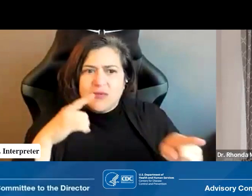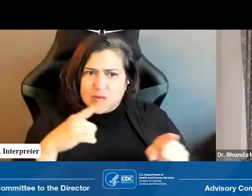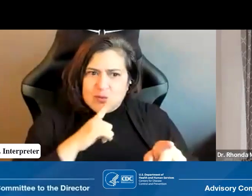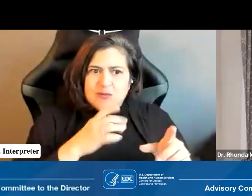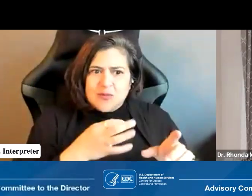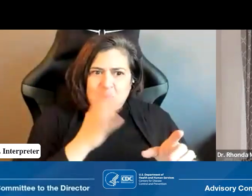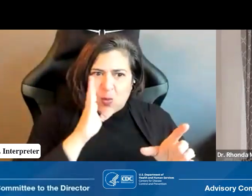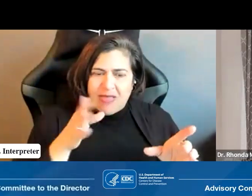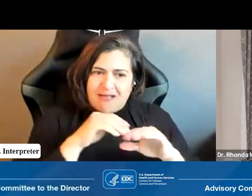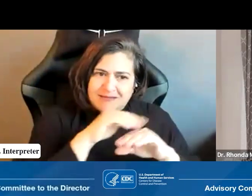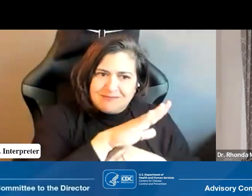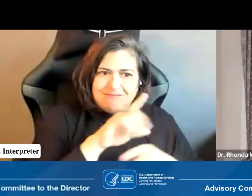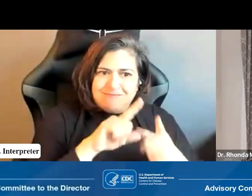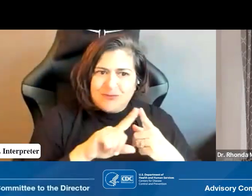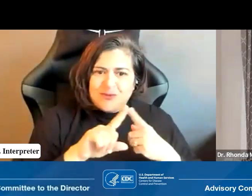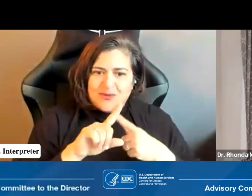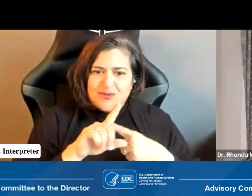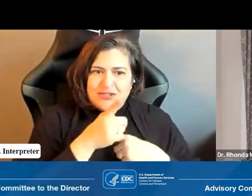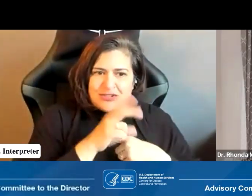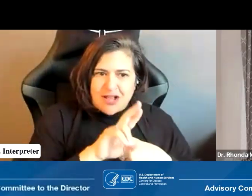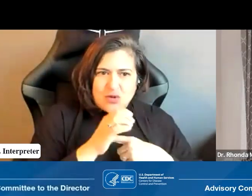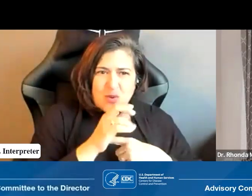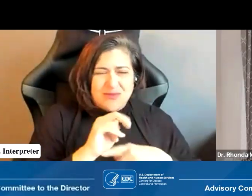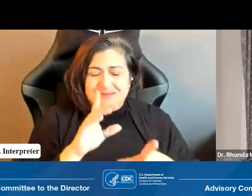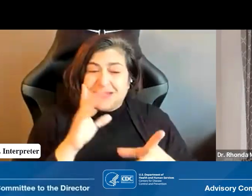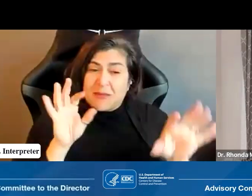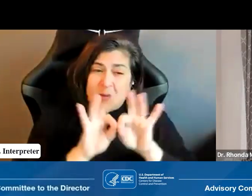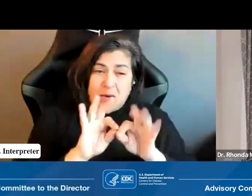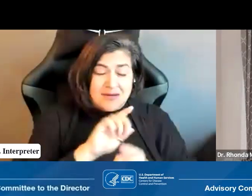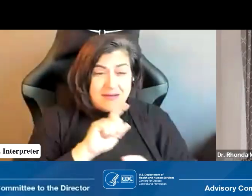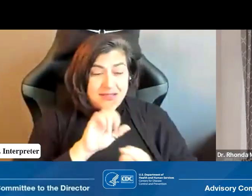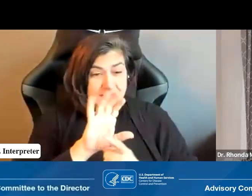to make cultural shifts stick and become embedded, as to Helene was saying,